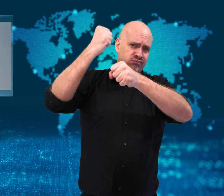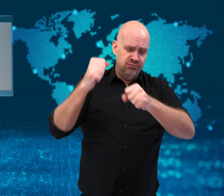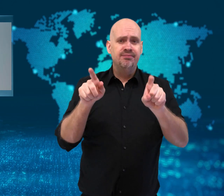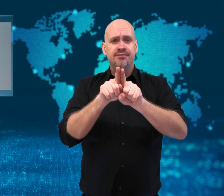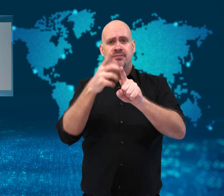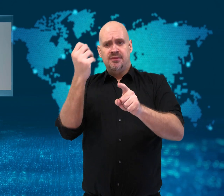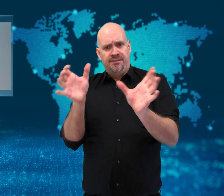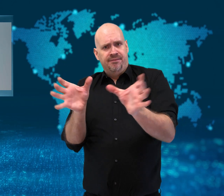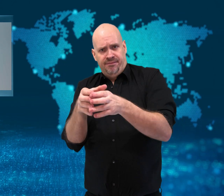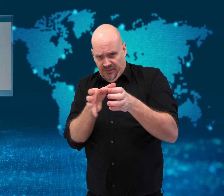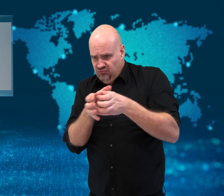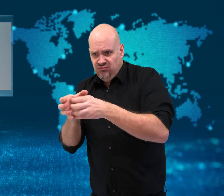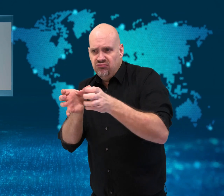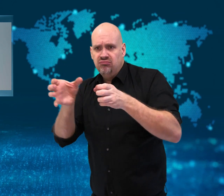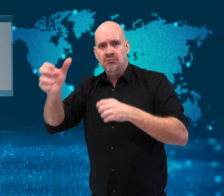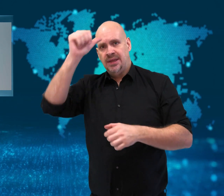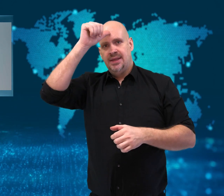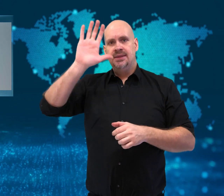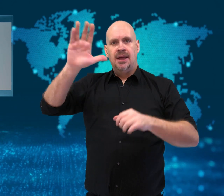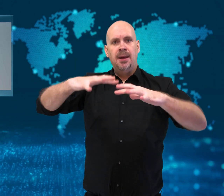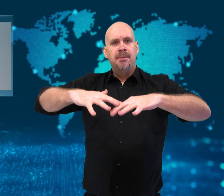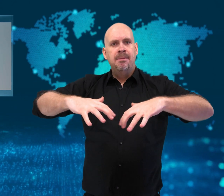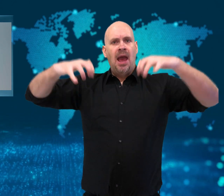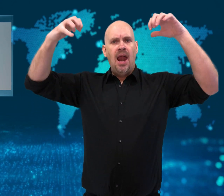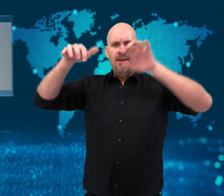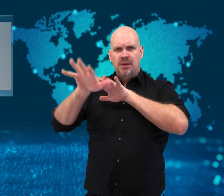historic Red Fort building.